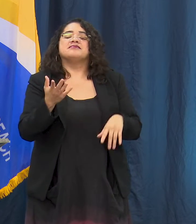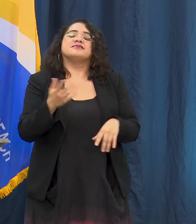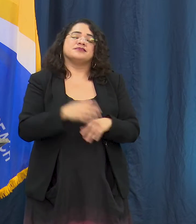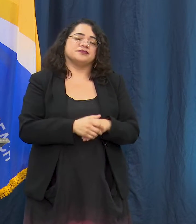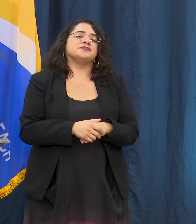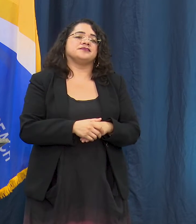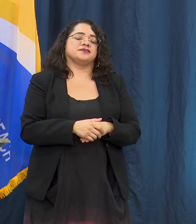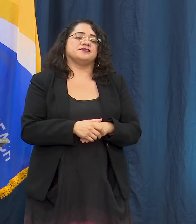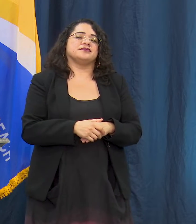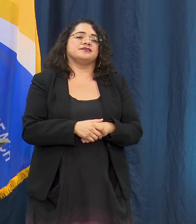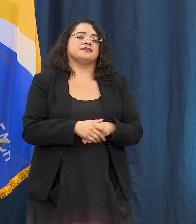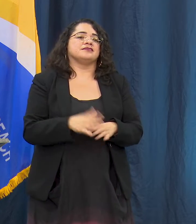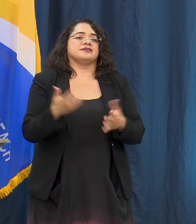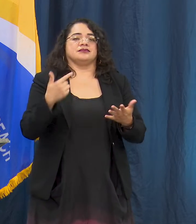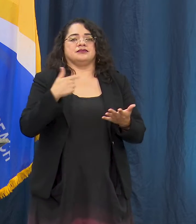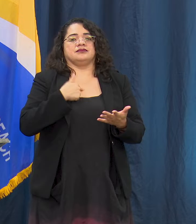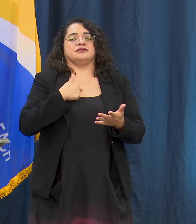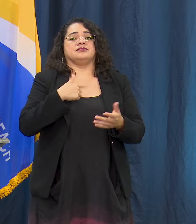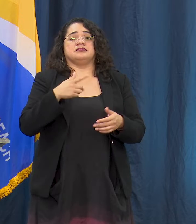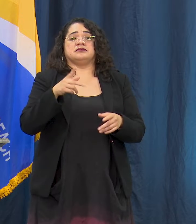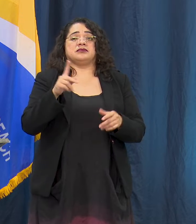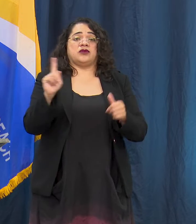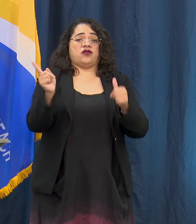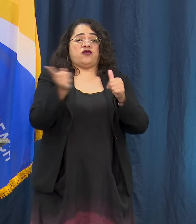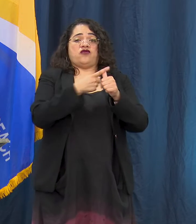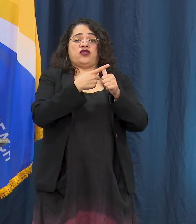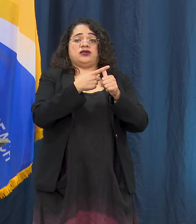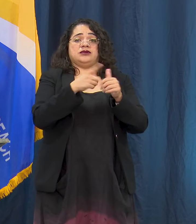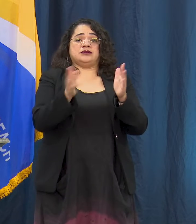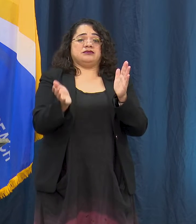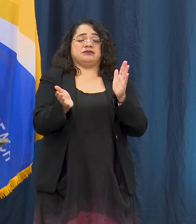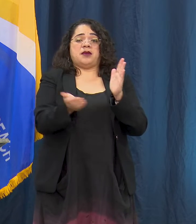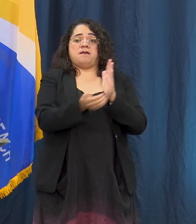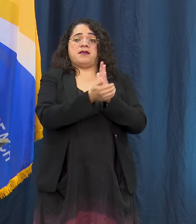stand for people's First Amendment rights to speak. Would I say that